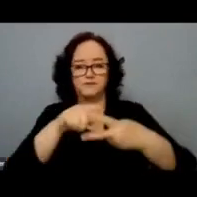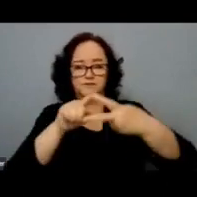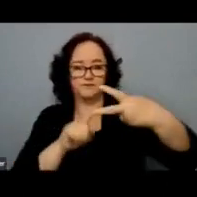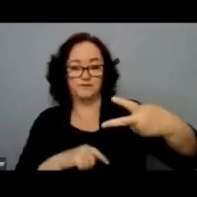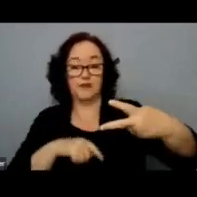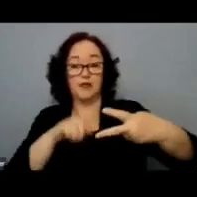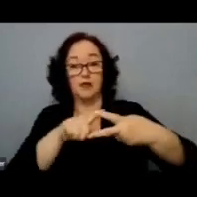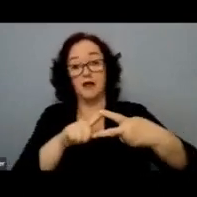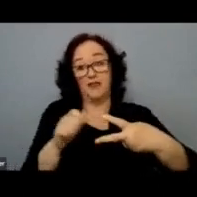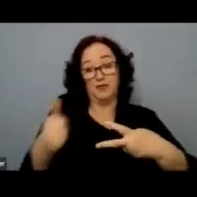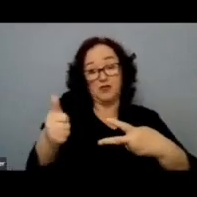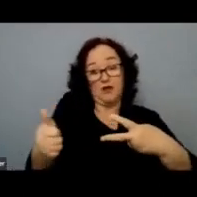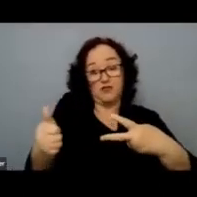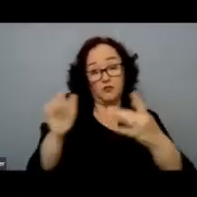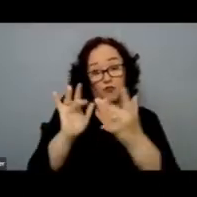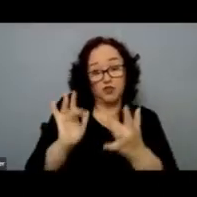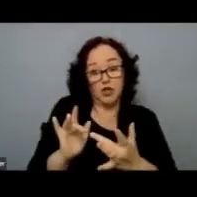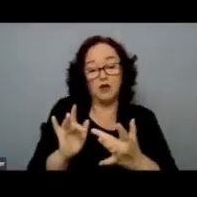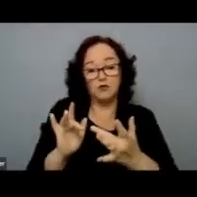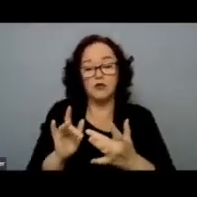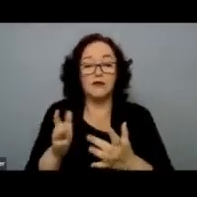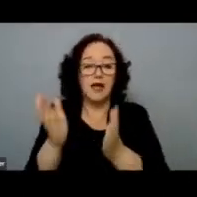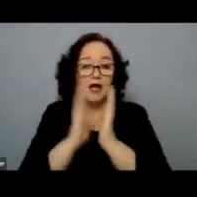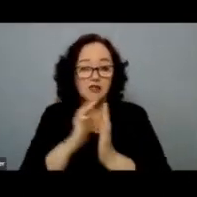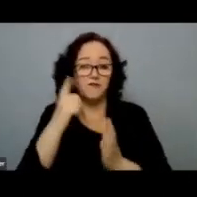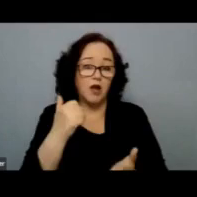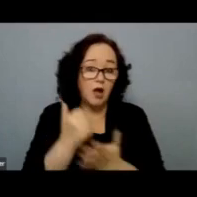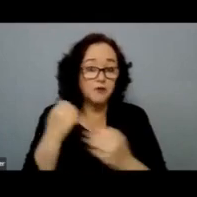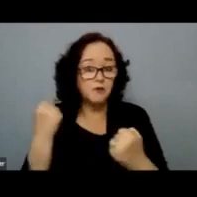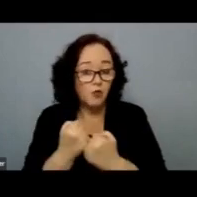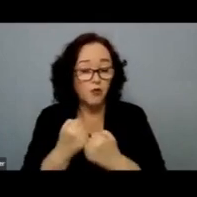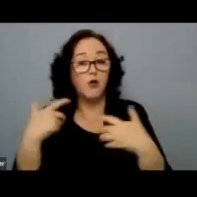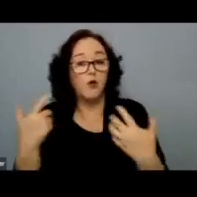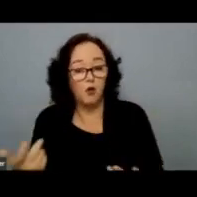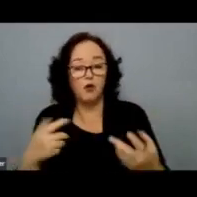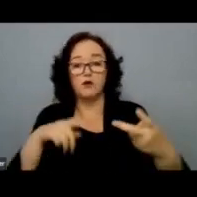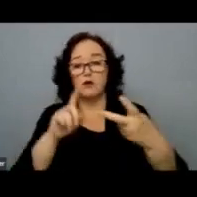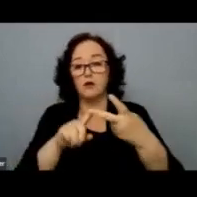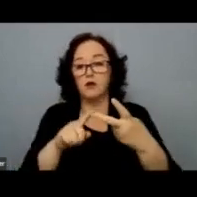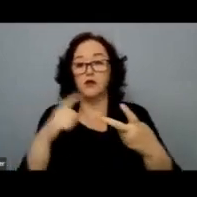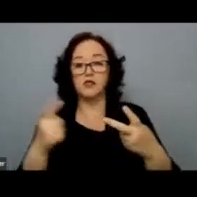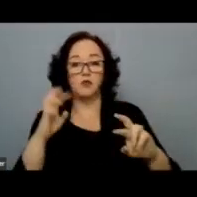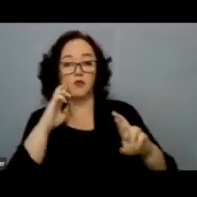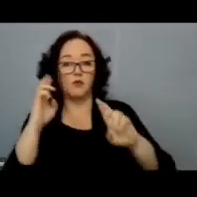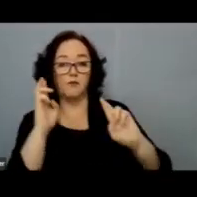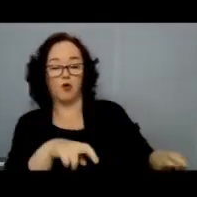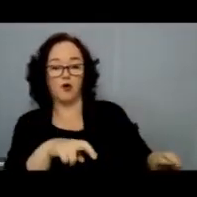own to request help and support or someone makes a report of allegations of abuse or neglect